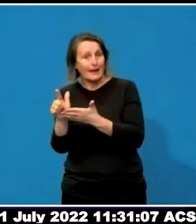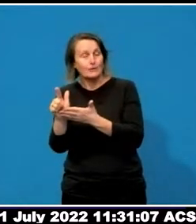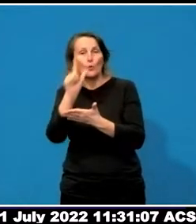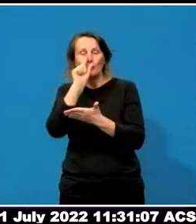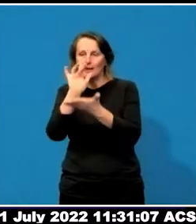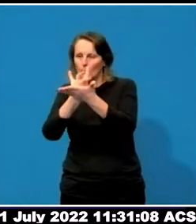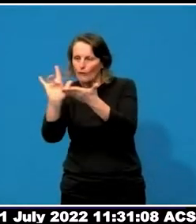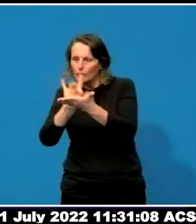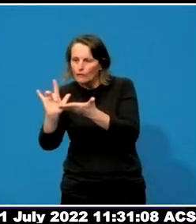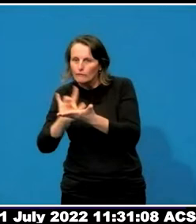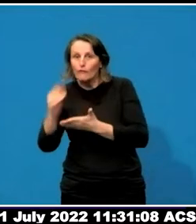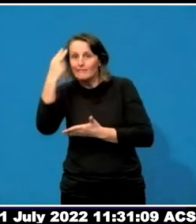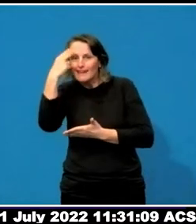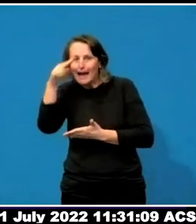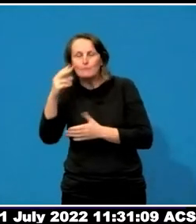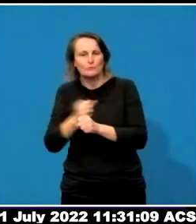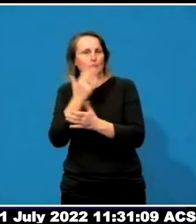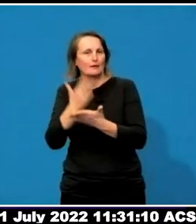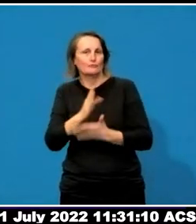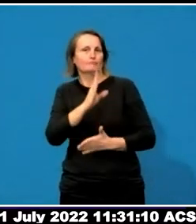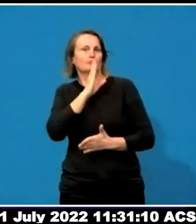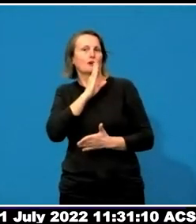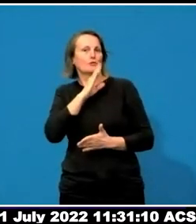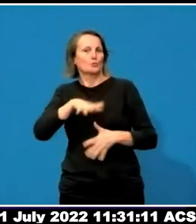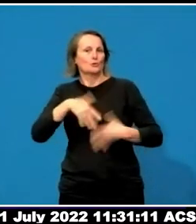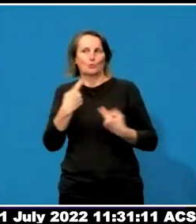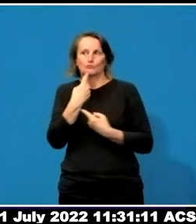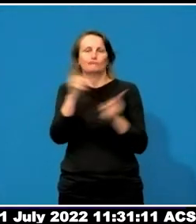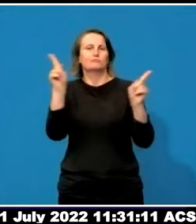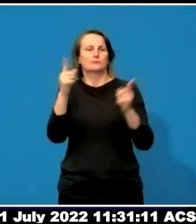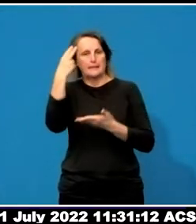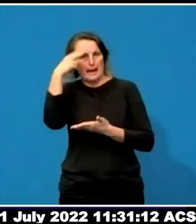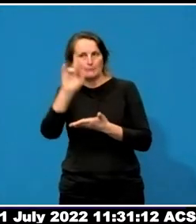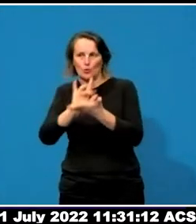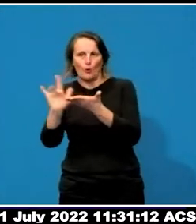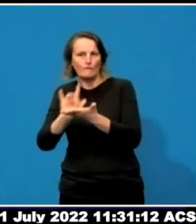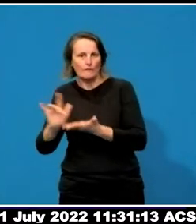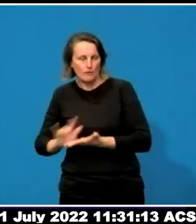of any person requiring that protection and to address other concerns raised by parties